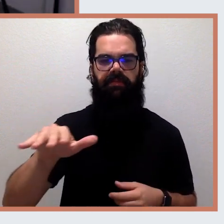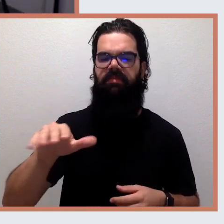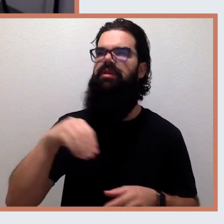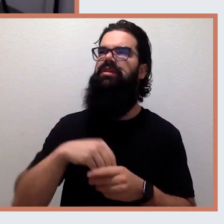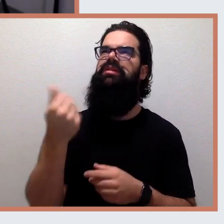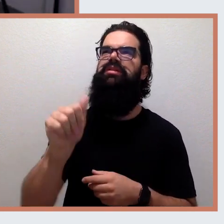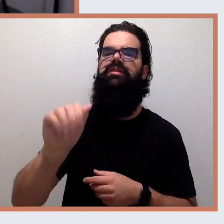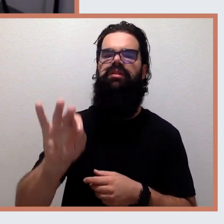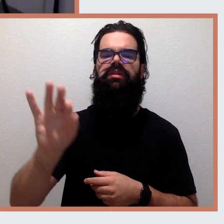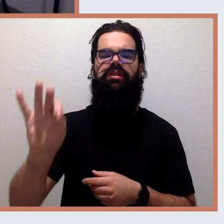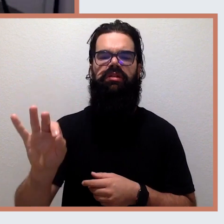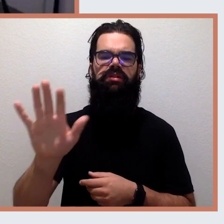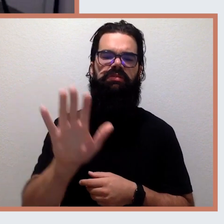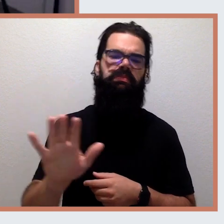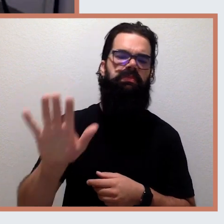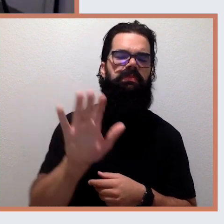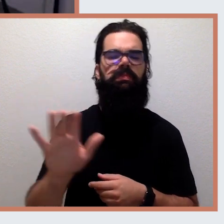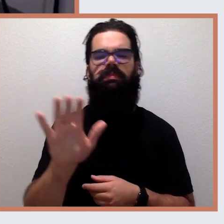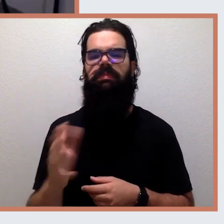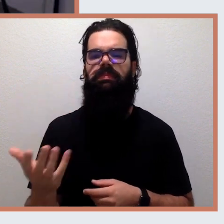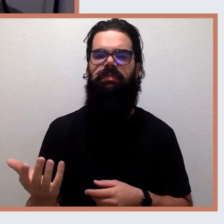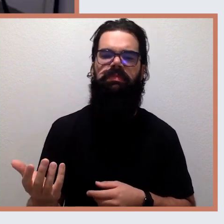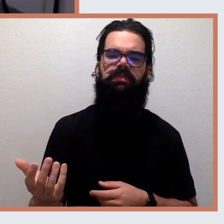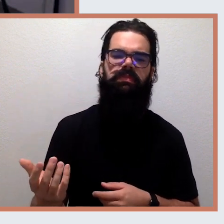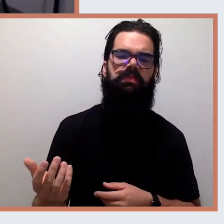anyone that's from the city that knows Rogers Park in 1999,